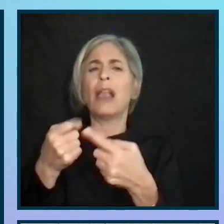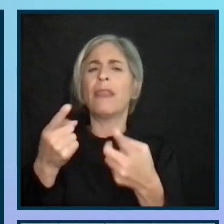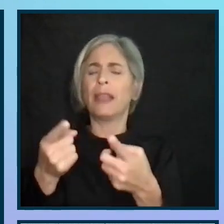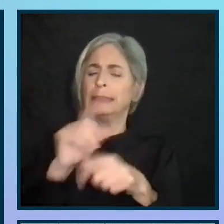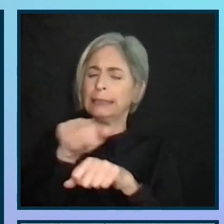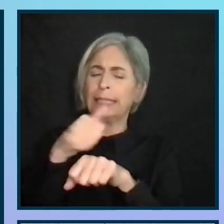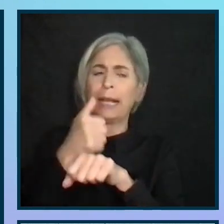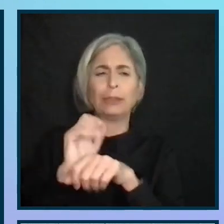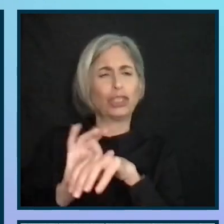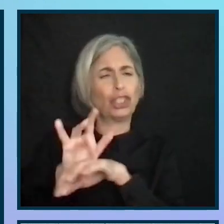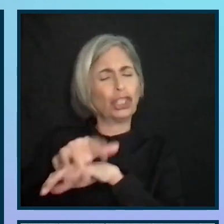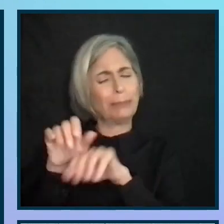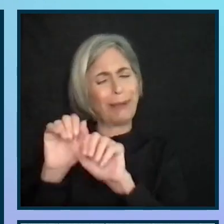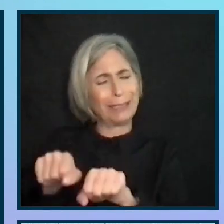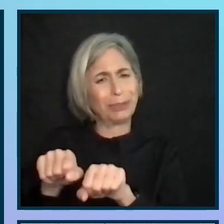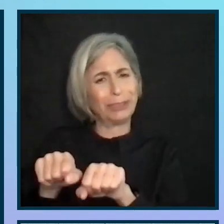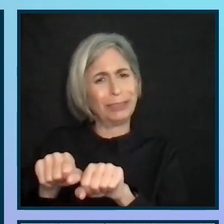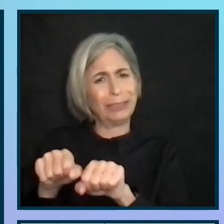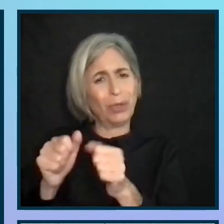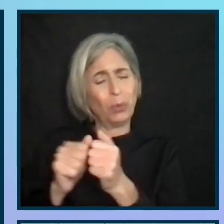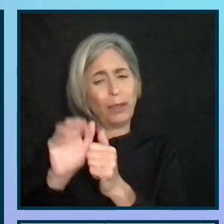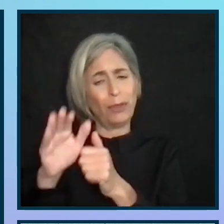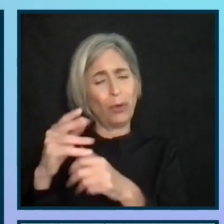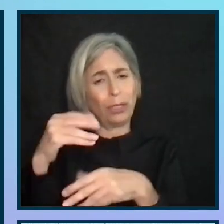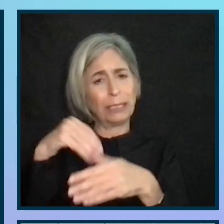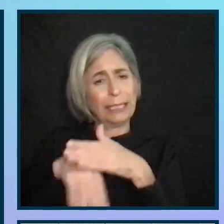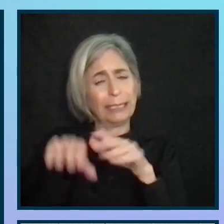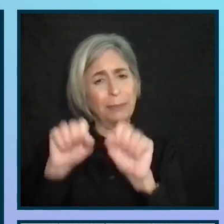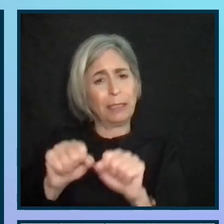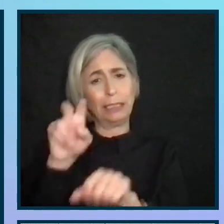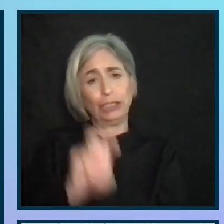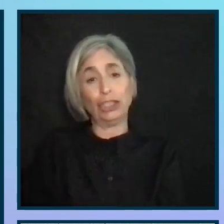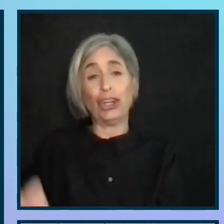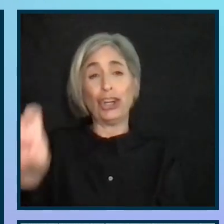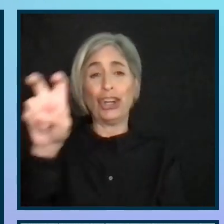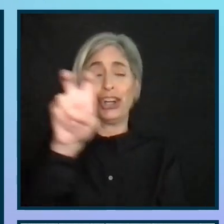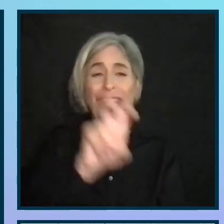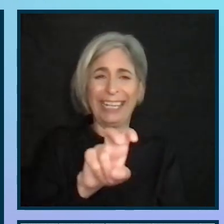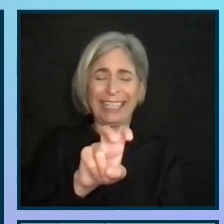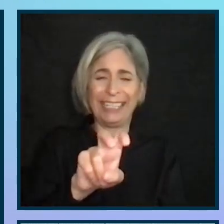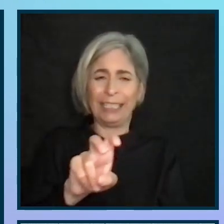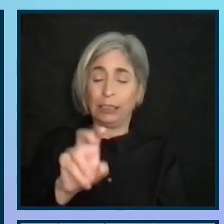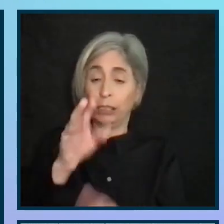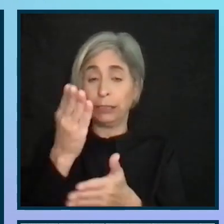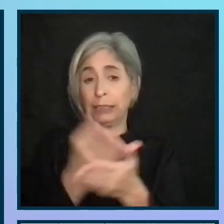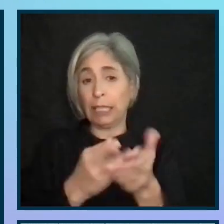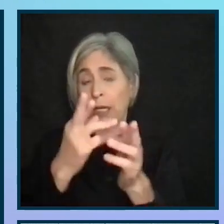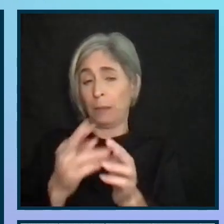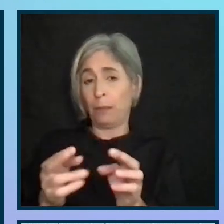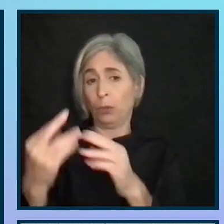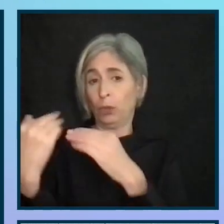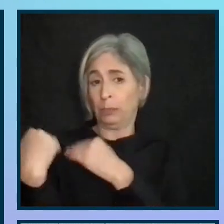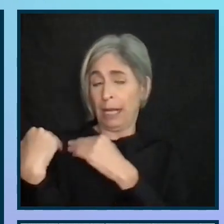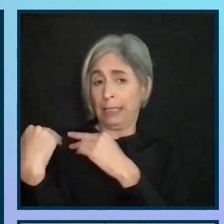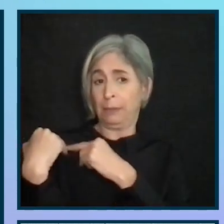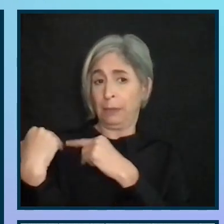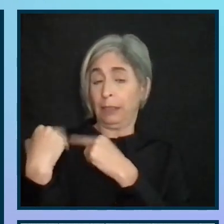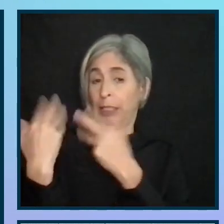as early as possible in your accessibility journey. Some key responsibilities of the central accessibility team are,